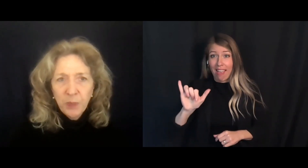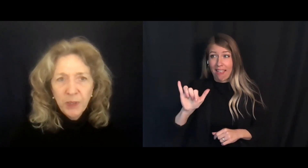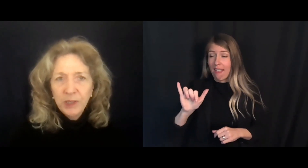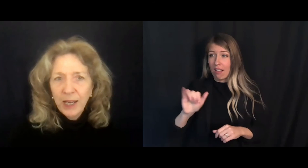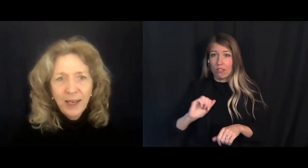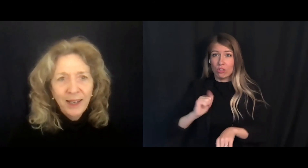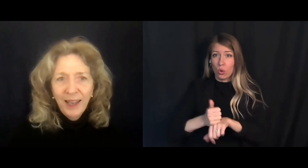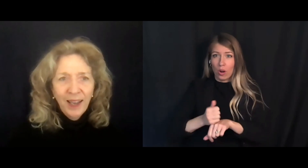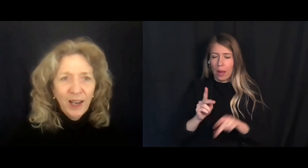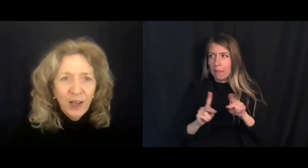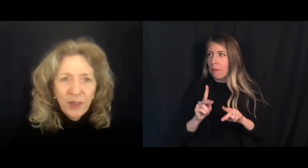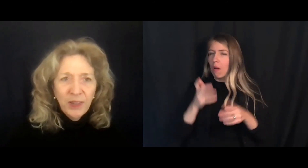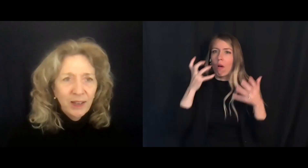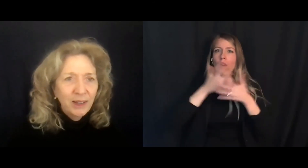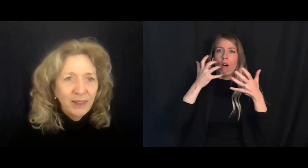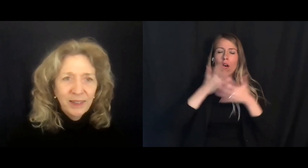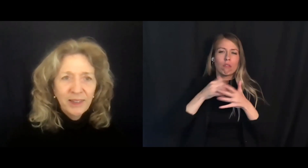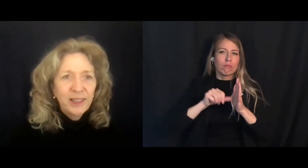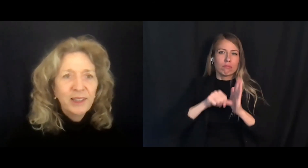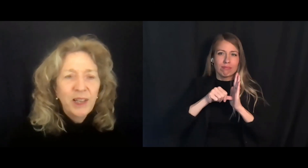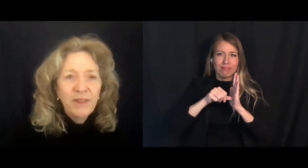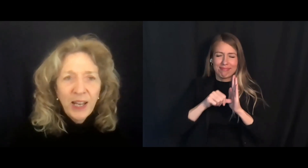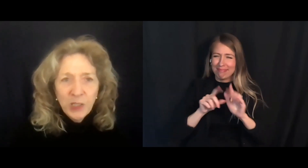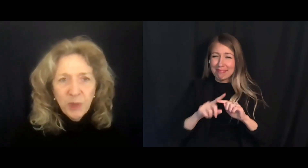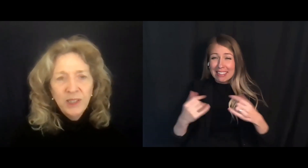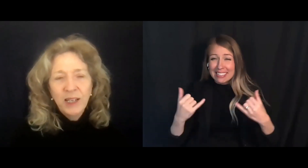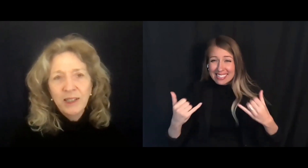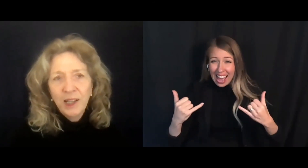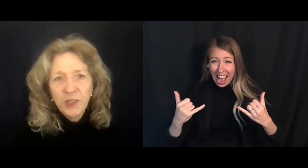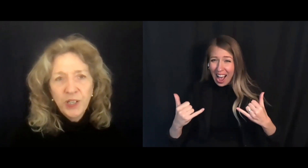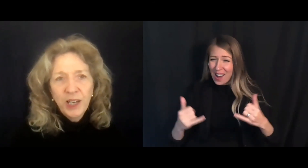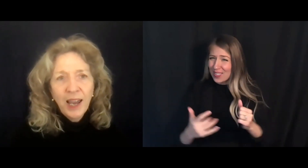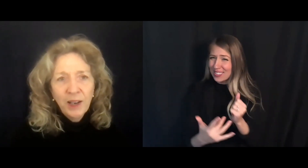but today the advancement in technology